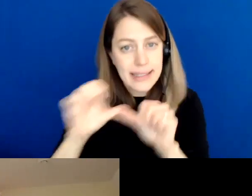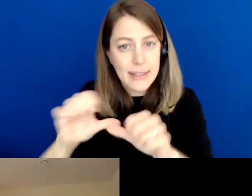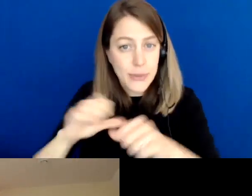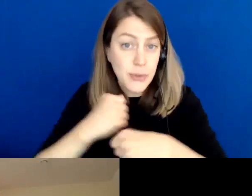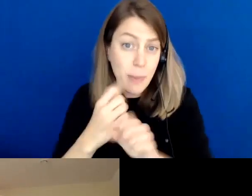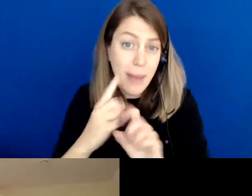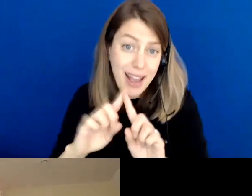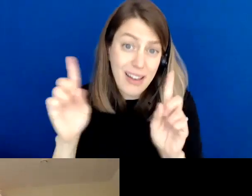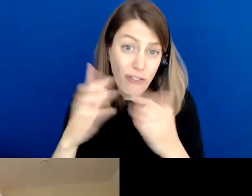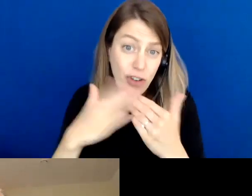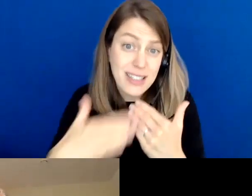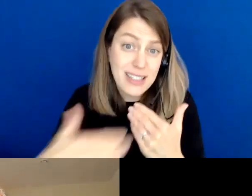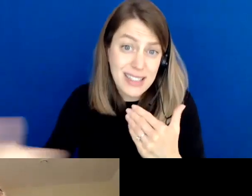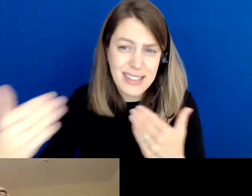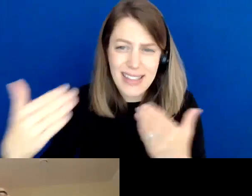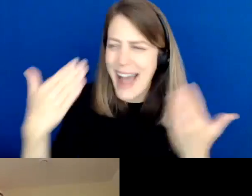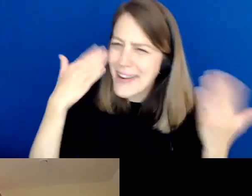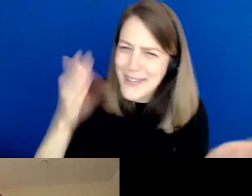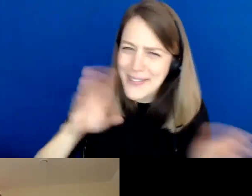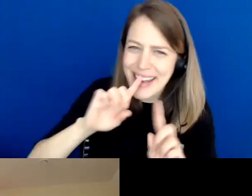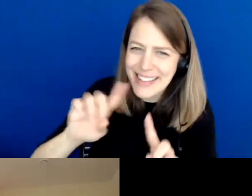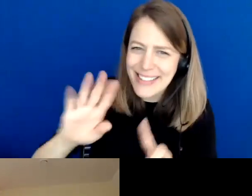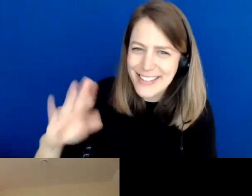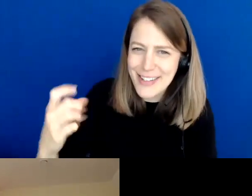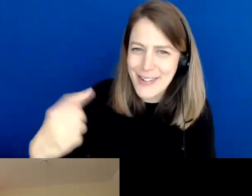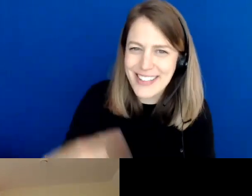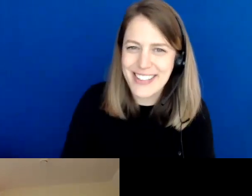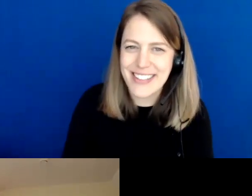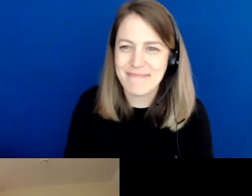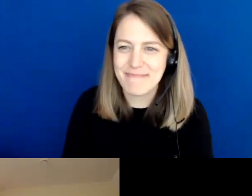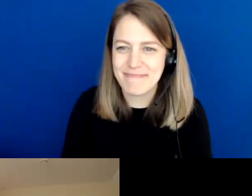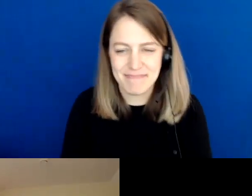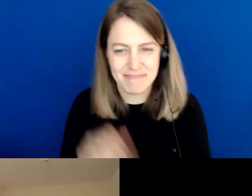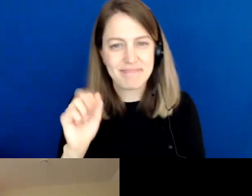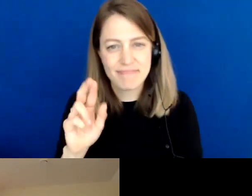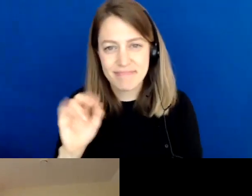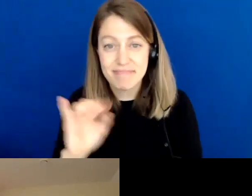I don't know if that answered your question, Ari. I think it's very powerful.